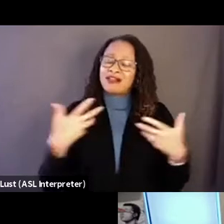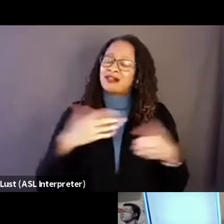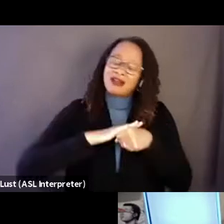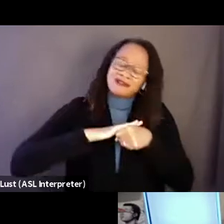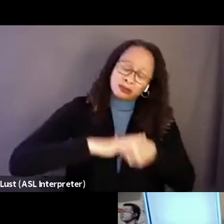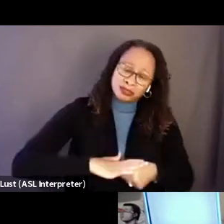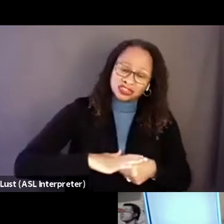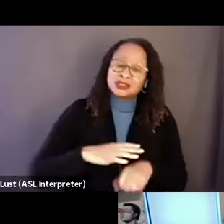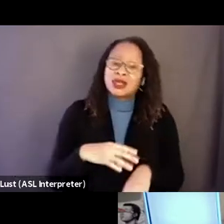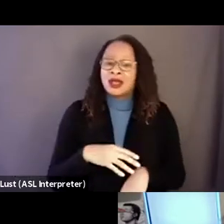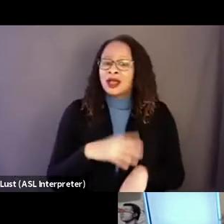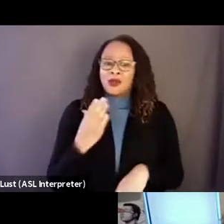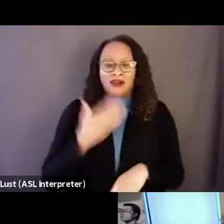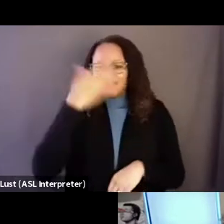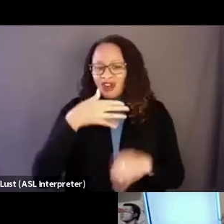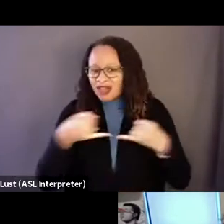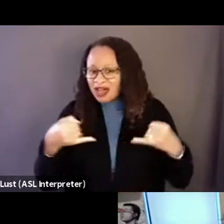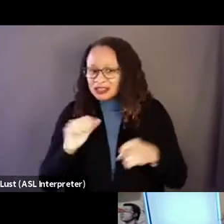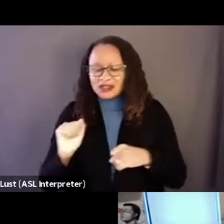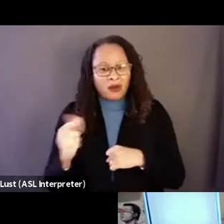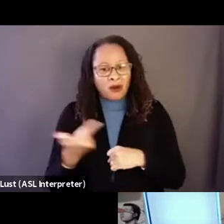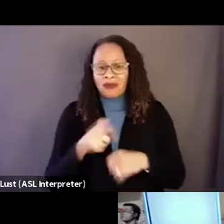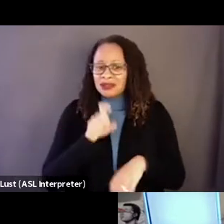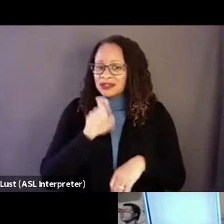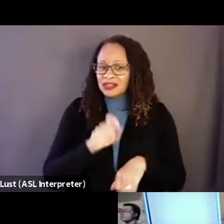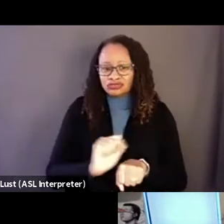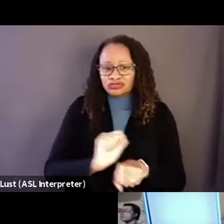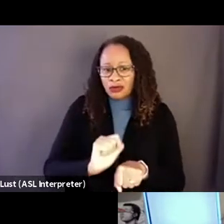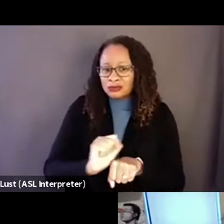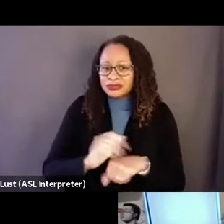And we are on the front lines of all the sort of brokenness